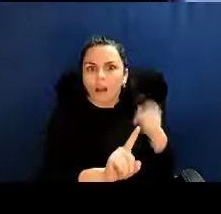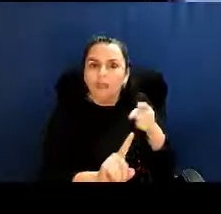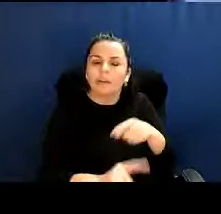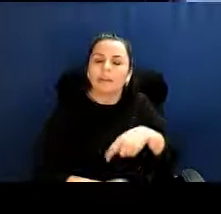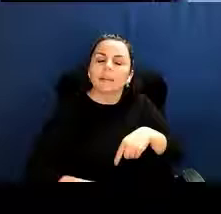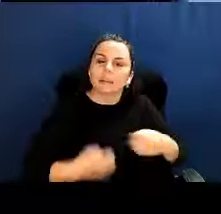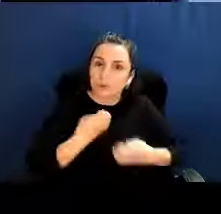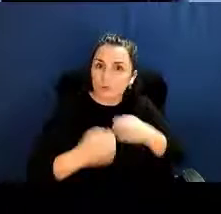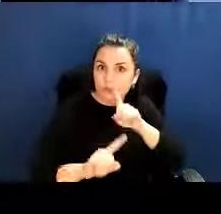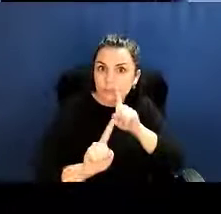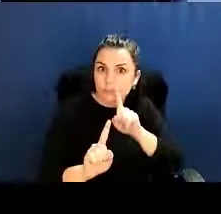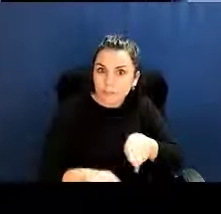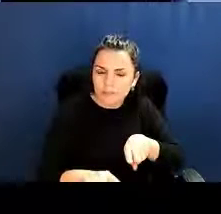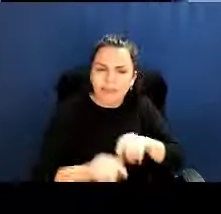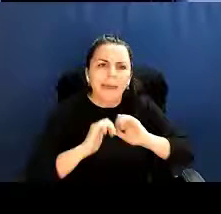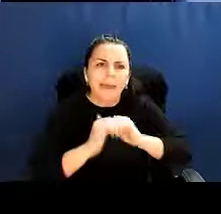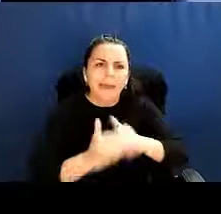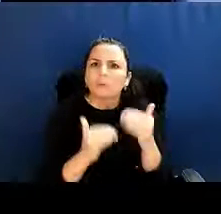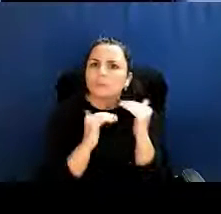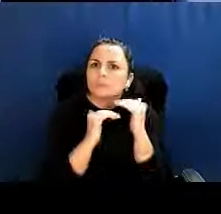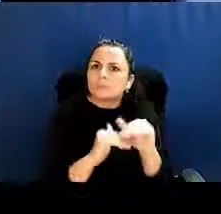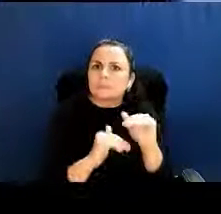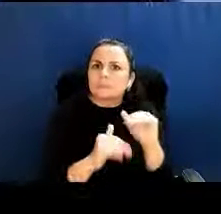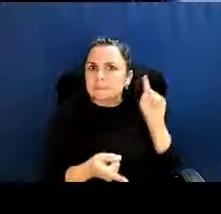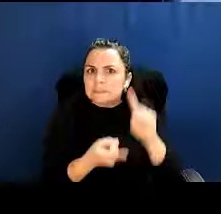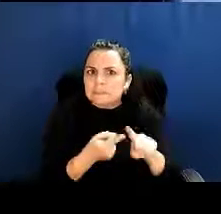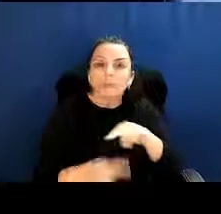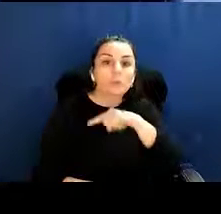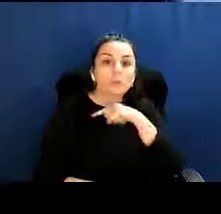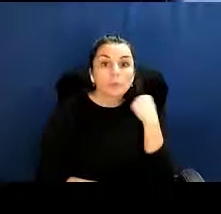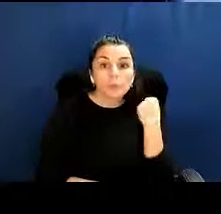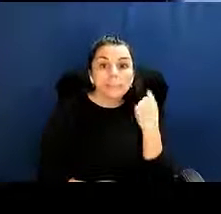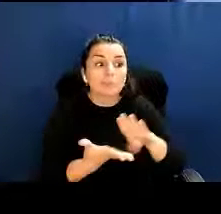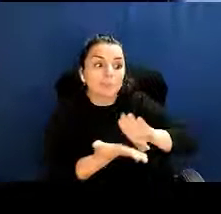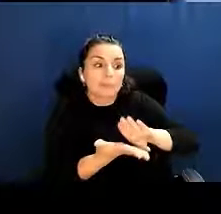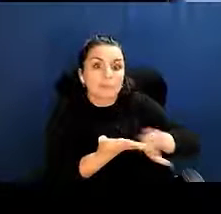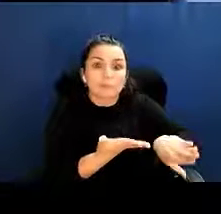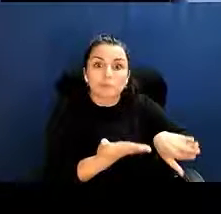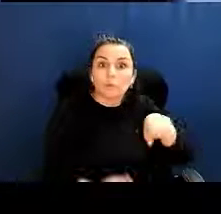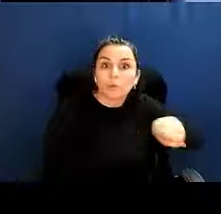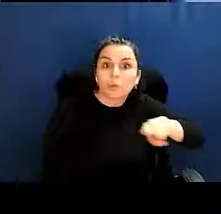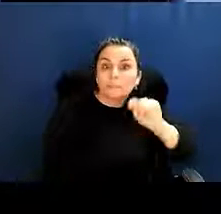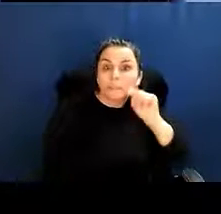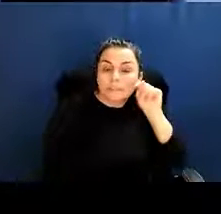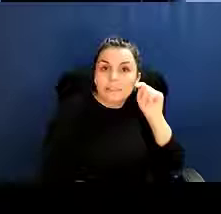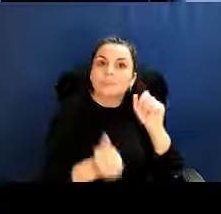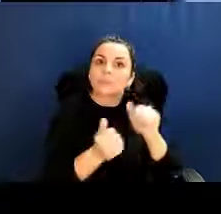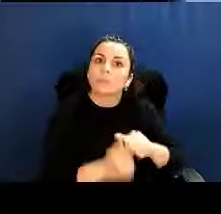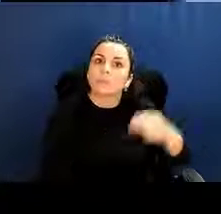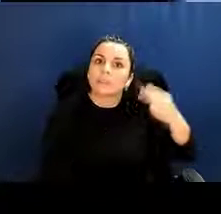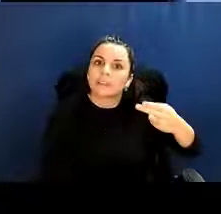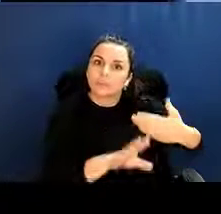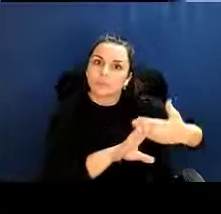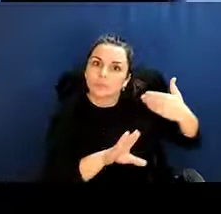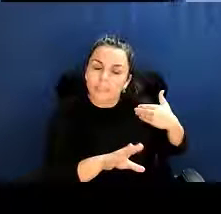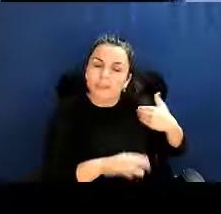one way to minimize this risk may be to exclude teens with a history of psychiatric disorders or serious emotional distress.